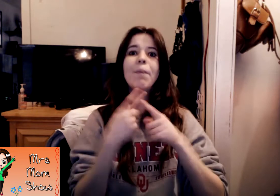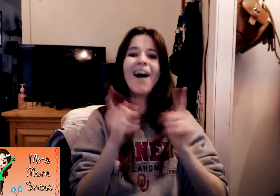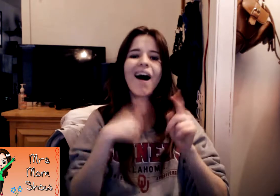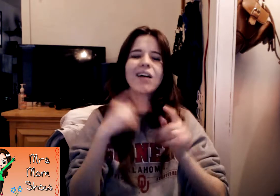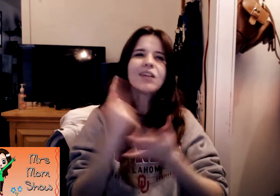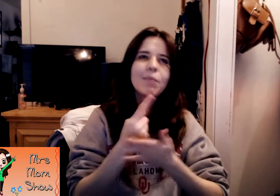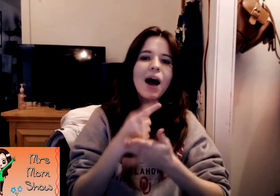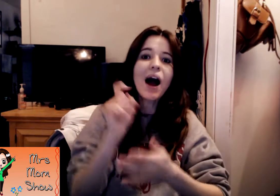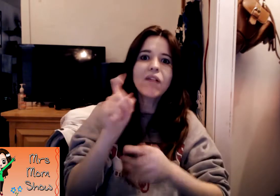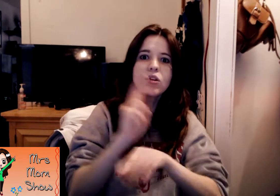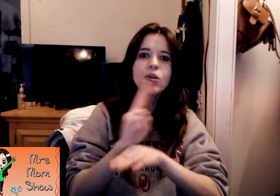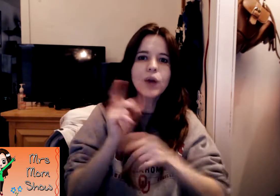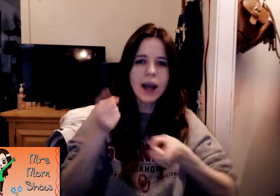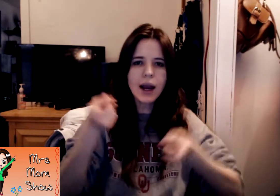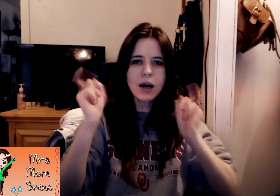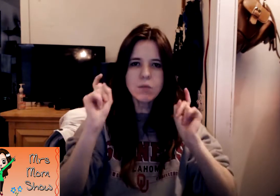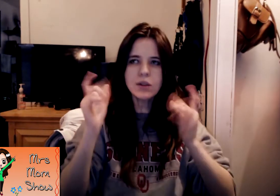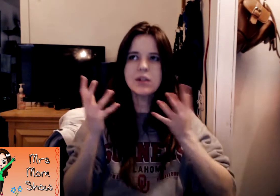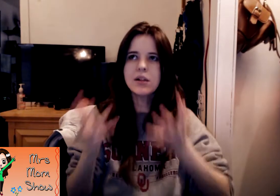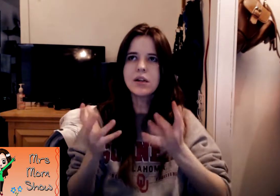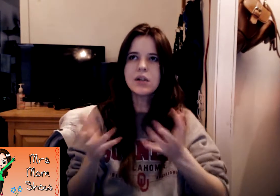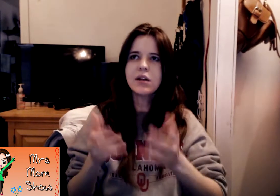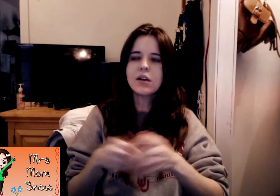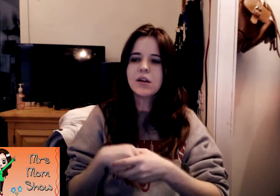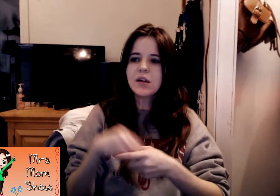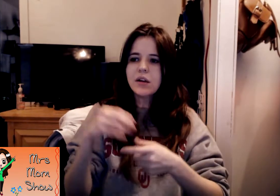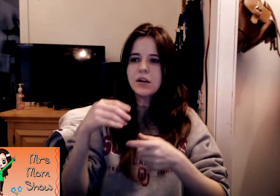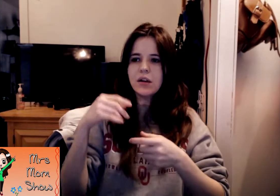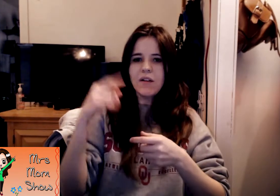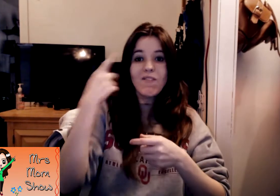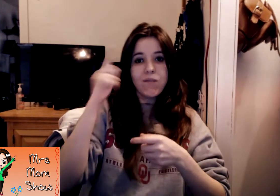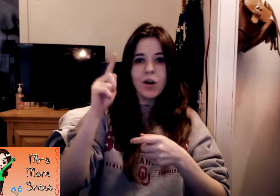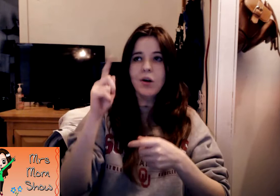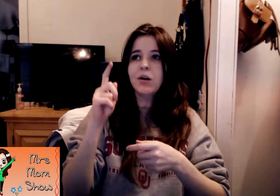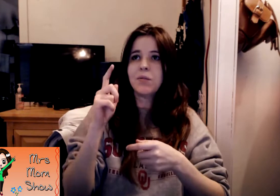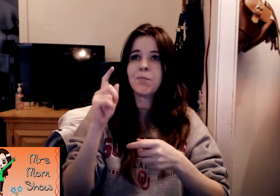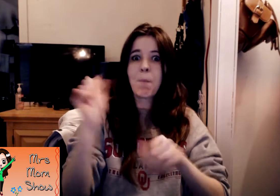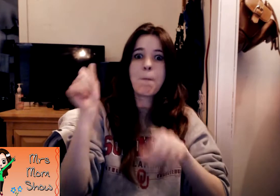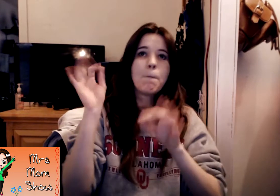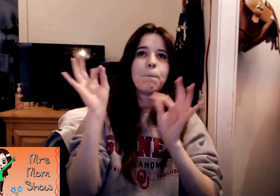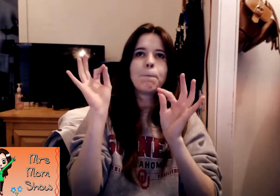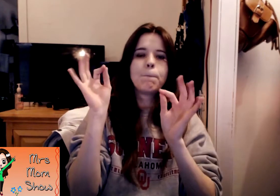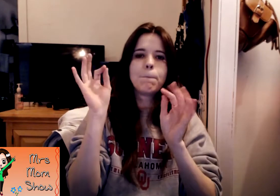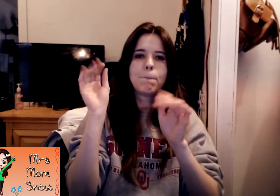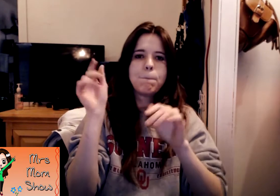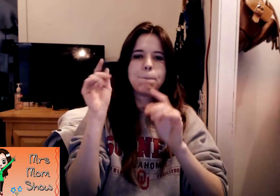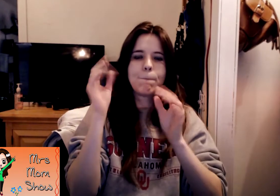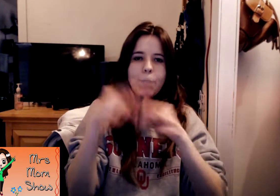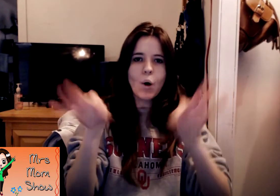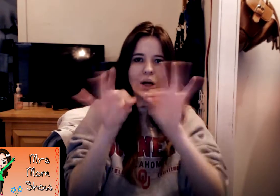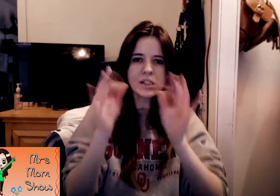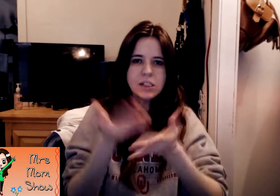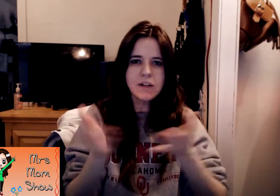Yet, sometimes, I have to use them, ugh, for important stuff.